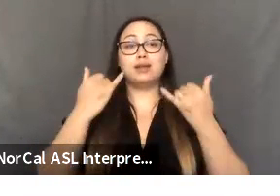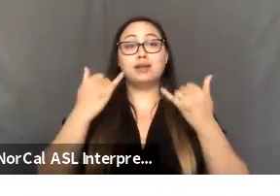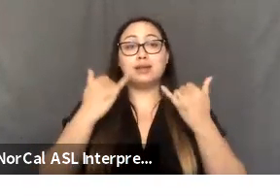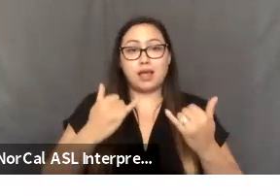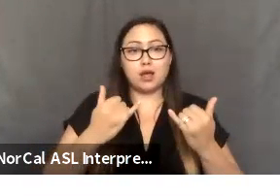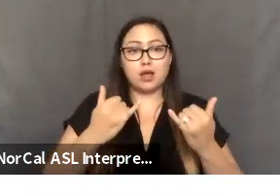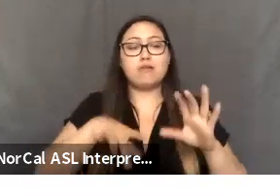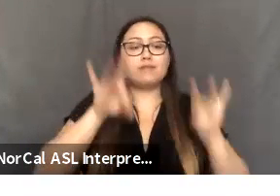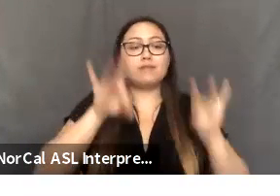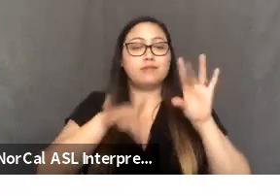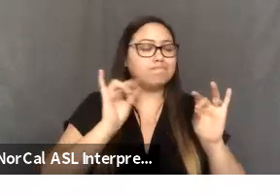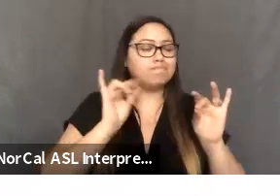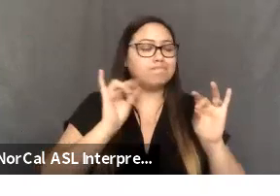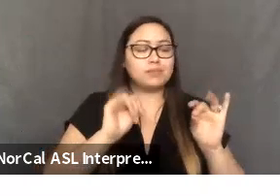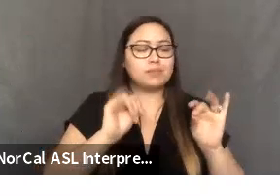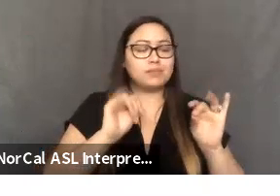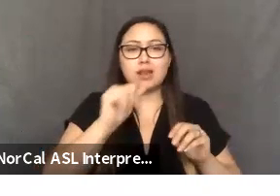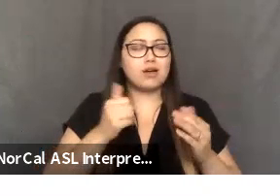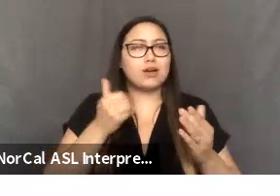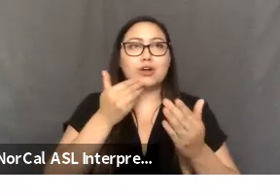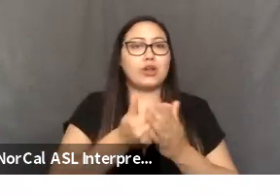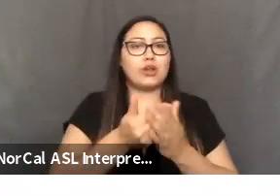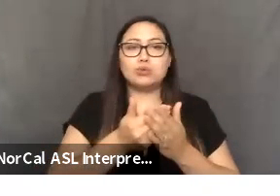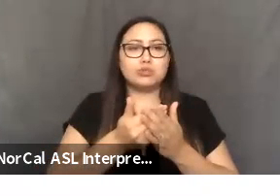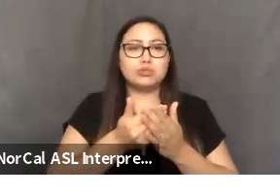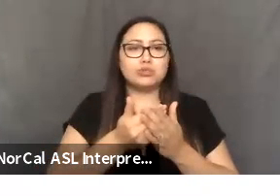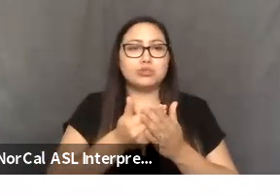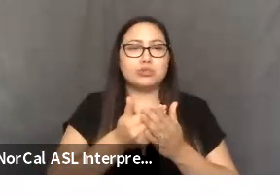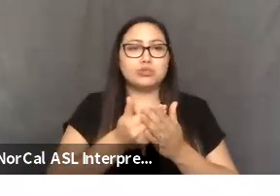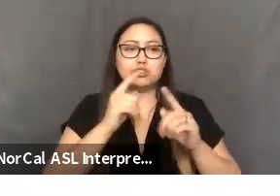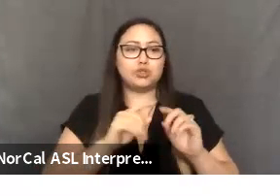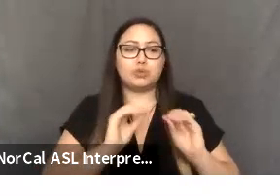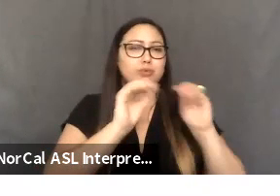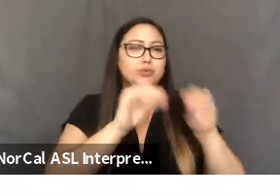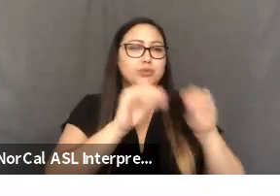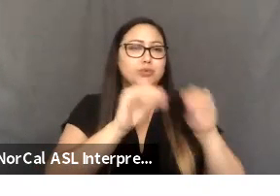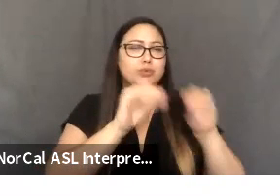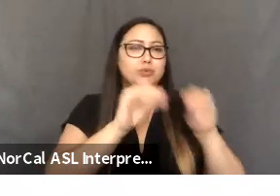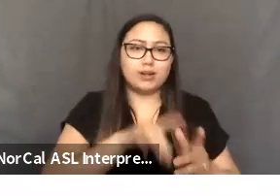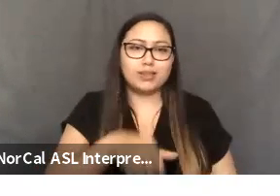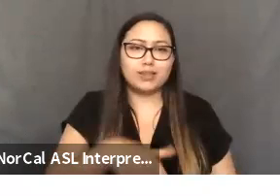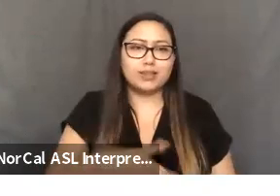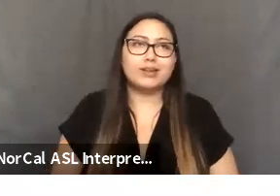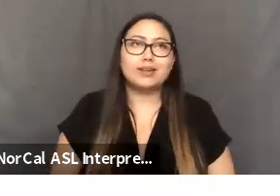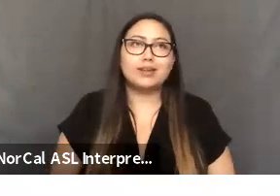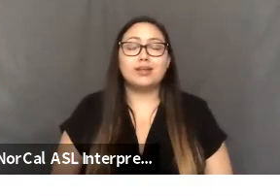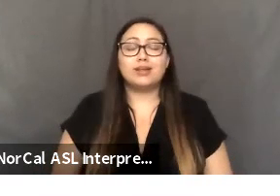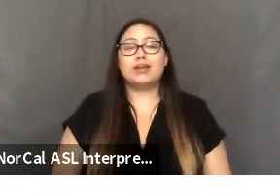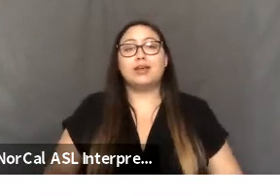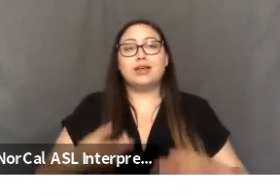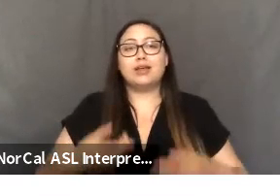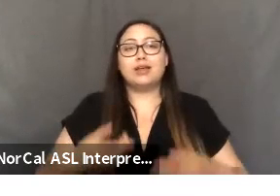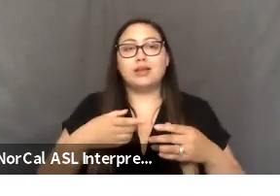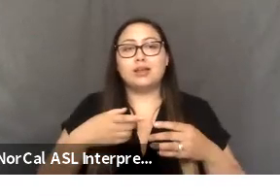close to implementing an initiative like that. As we highlighted throughout this presentation,